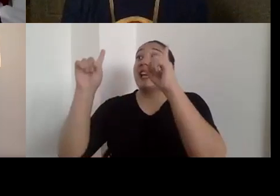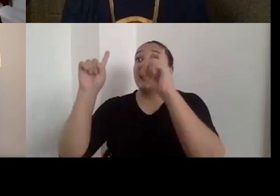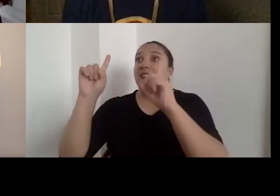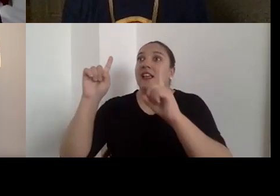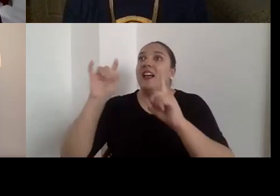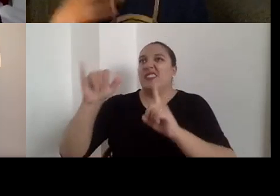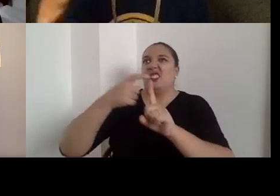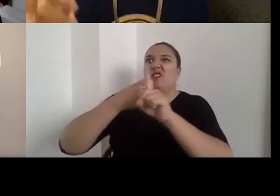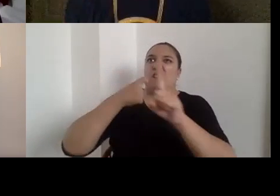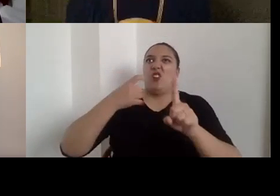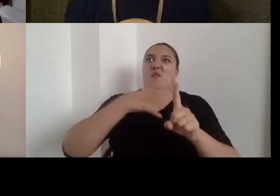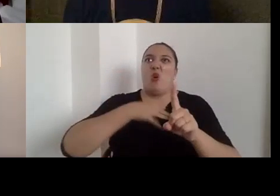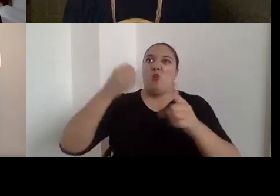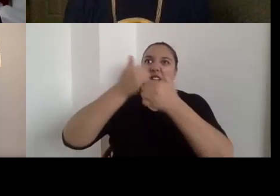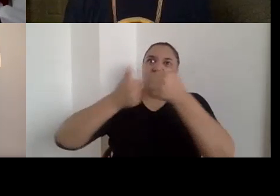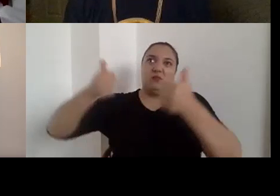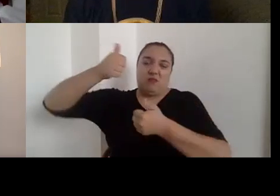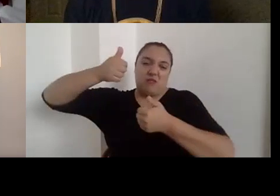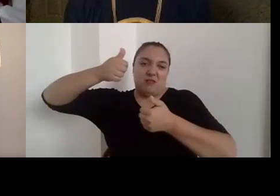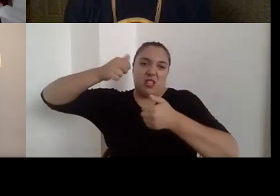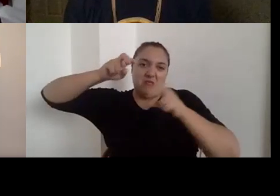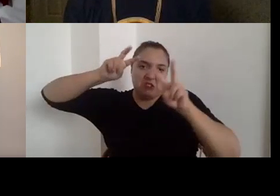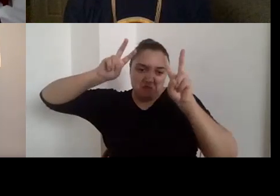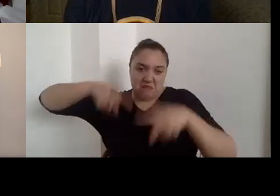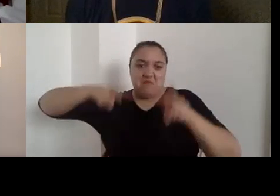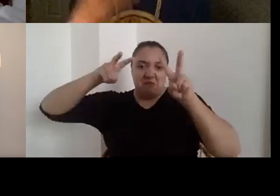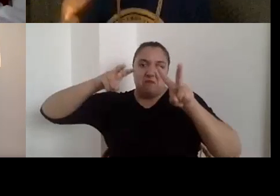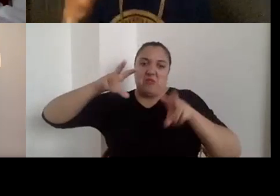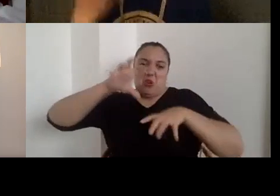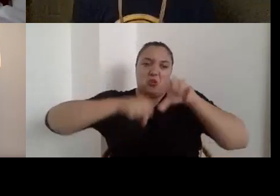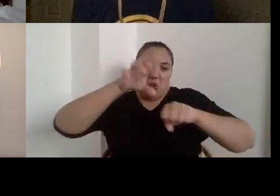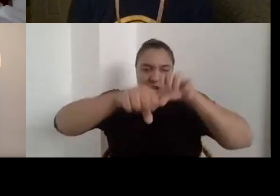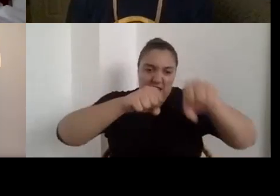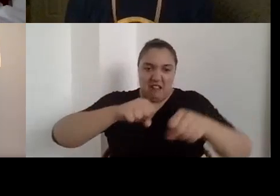colonialist capitalistic system and as to your point,